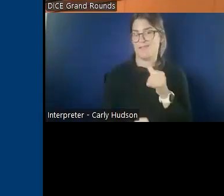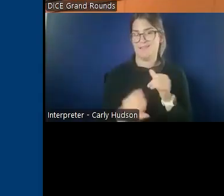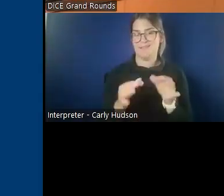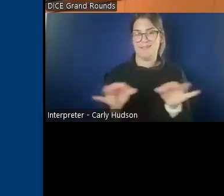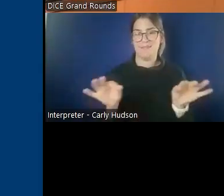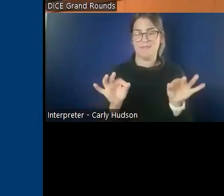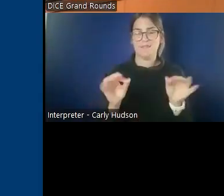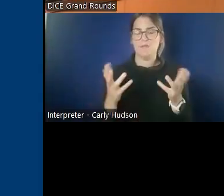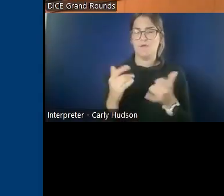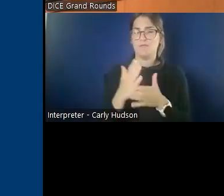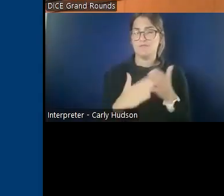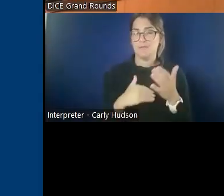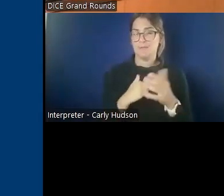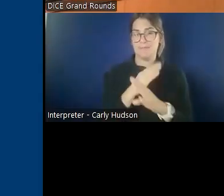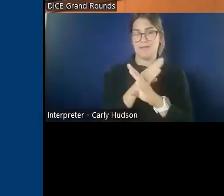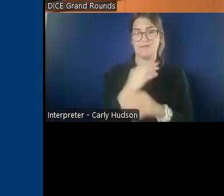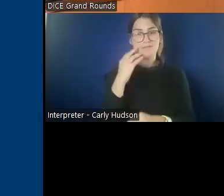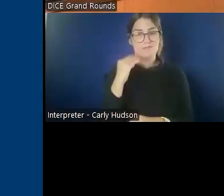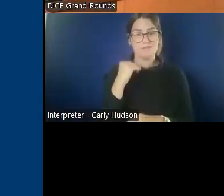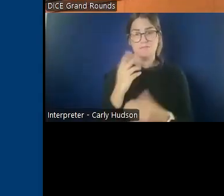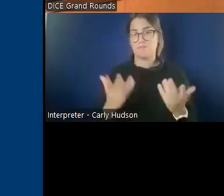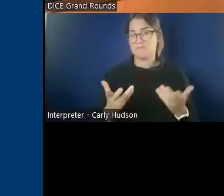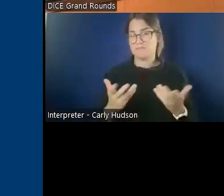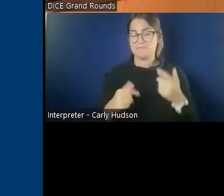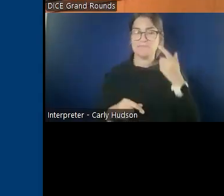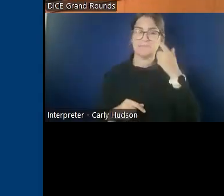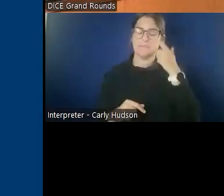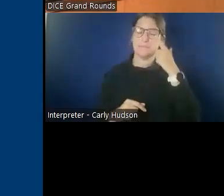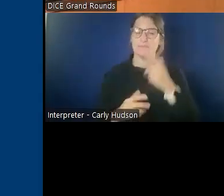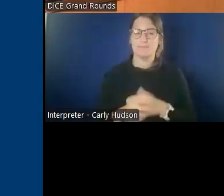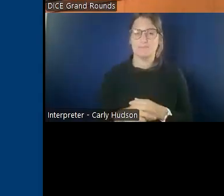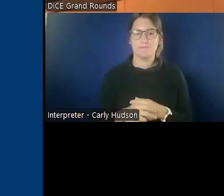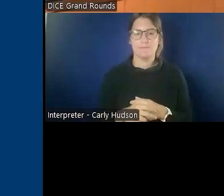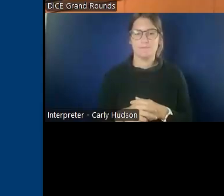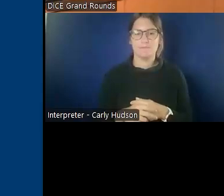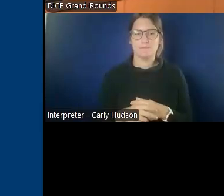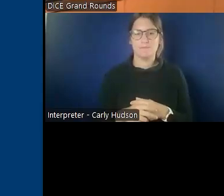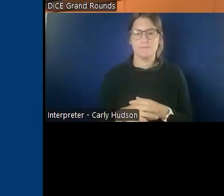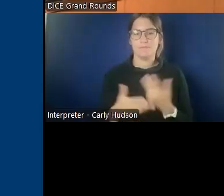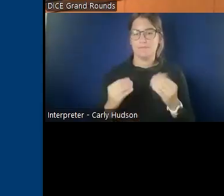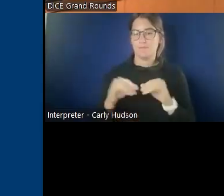of the barriers that you encountered um was it like systems barriers was